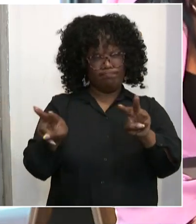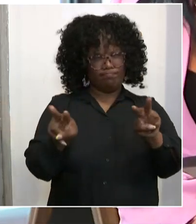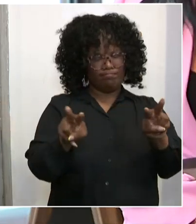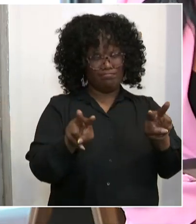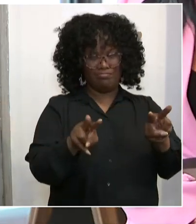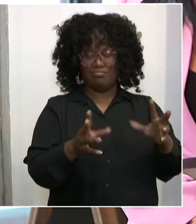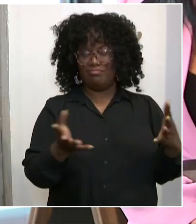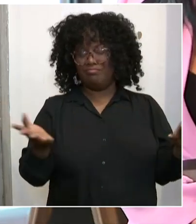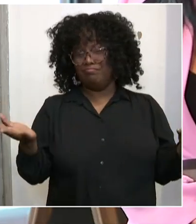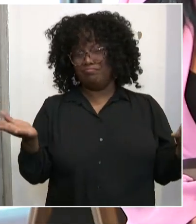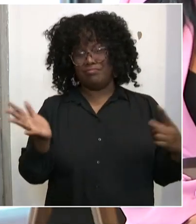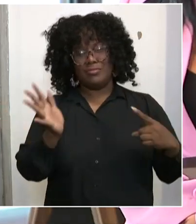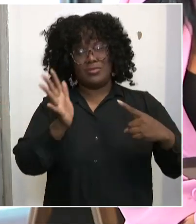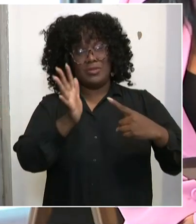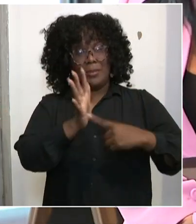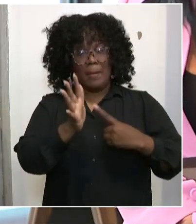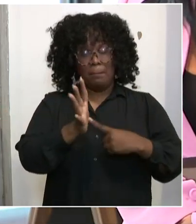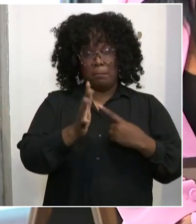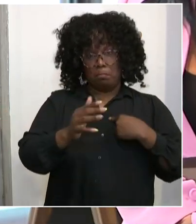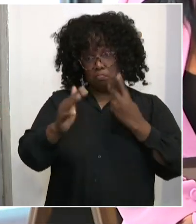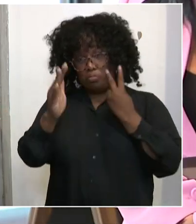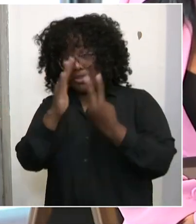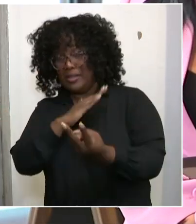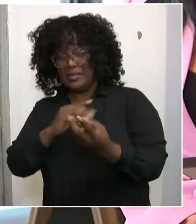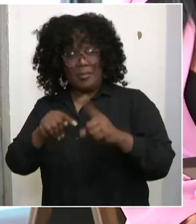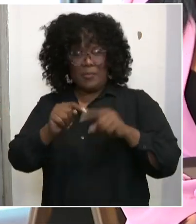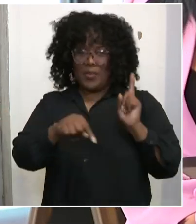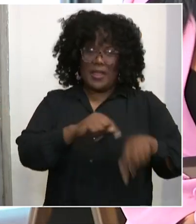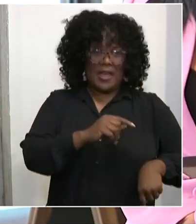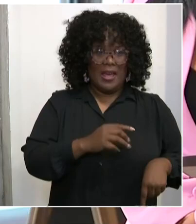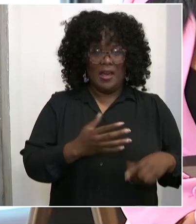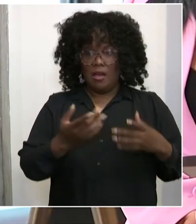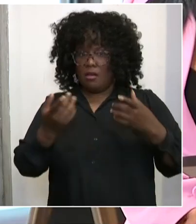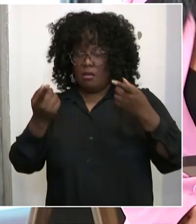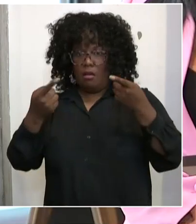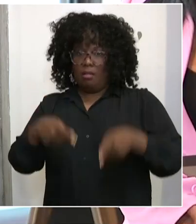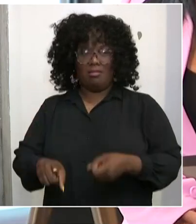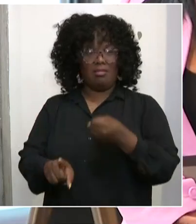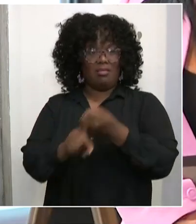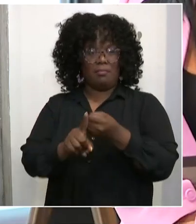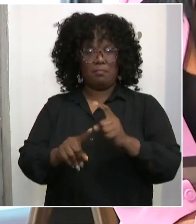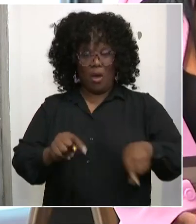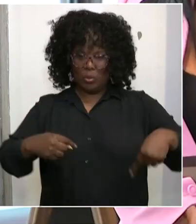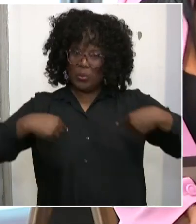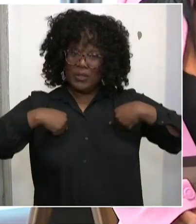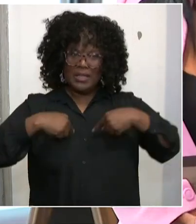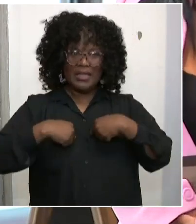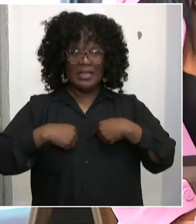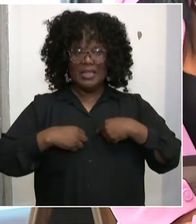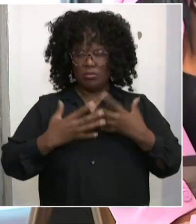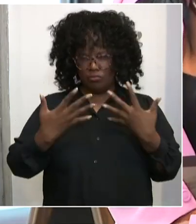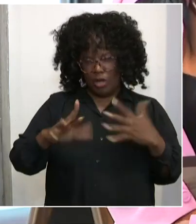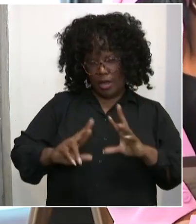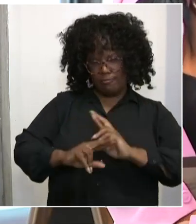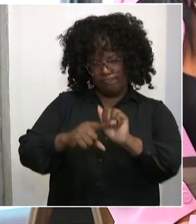know when some of these things are happening, but we are well trained in this space, and I'm confident that even for this event as our past events we